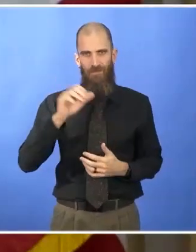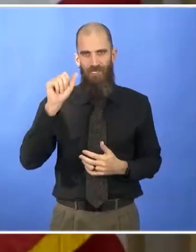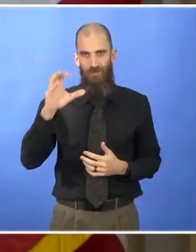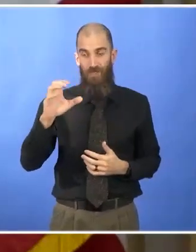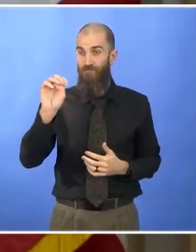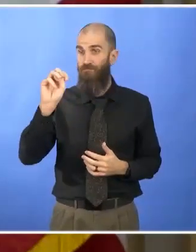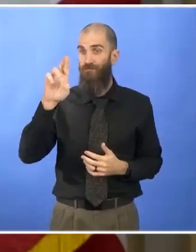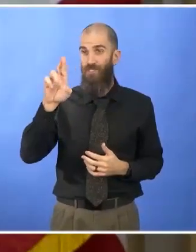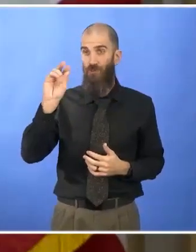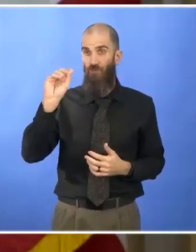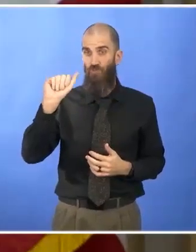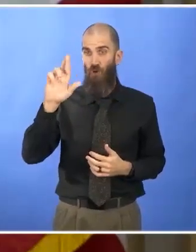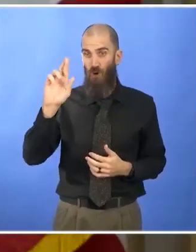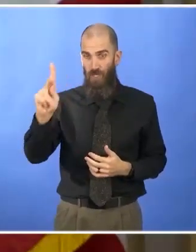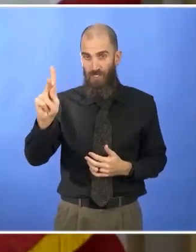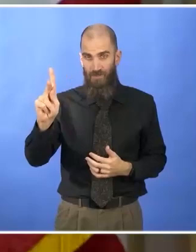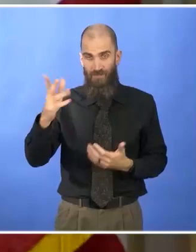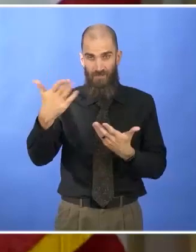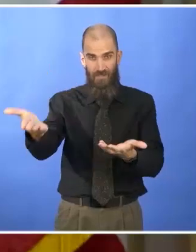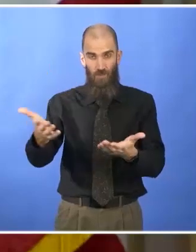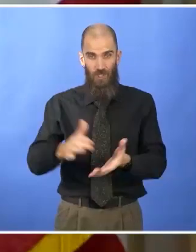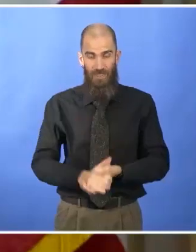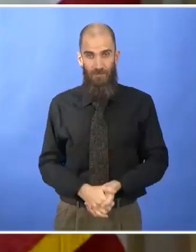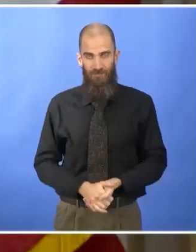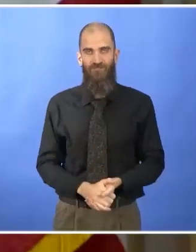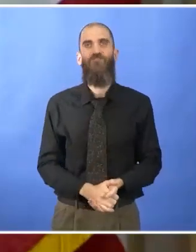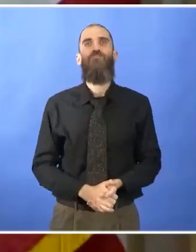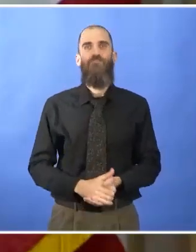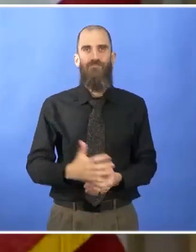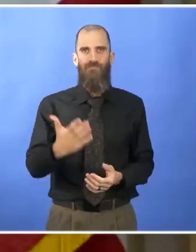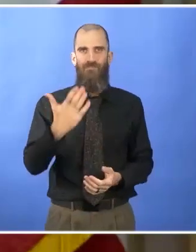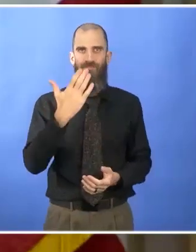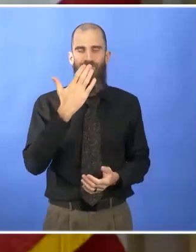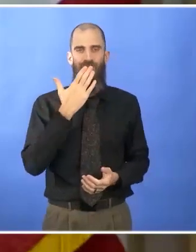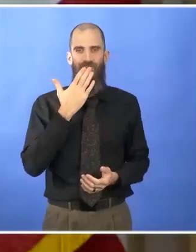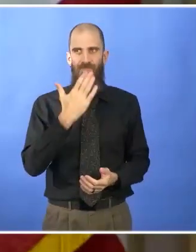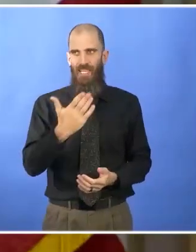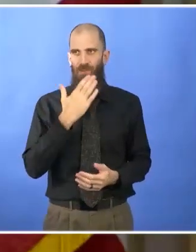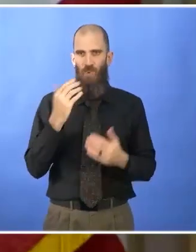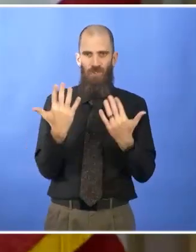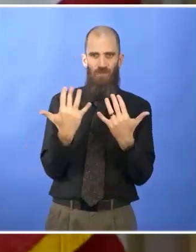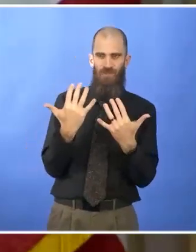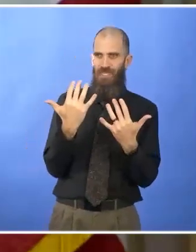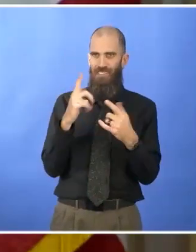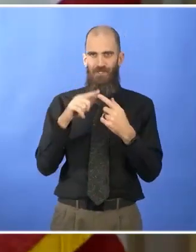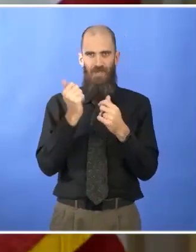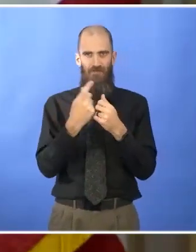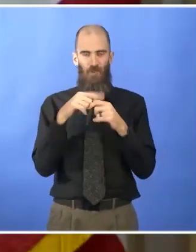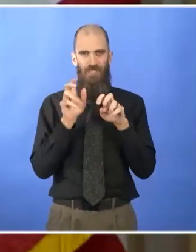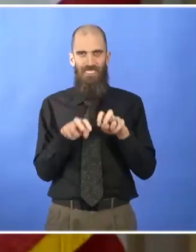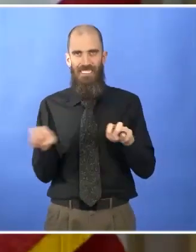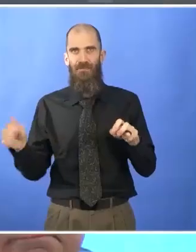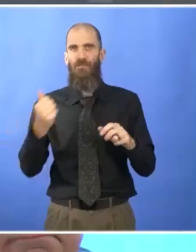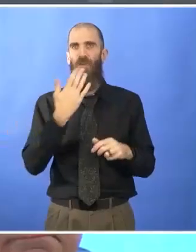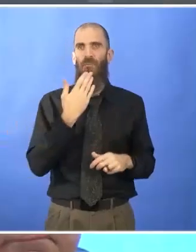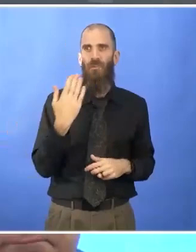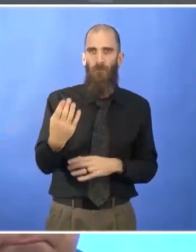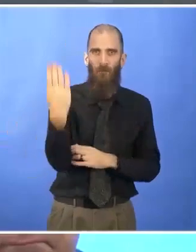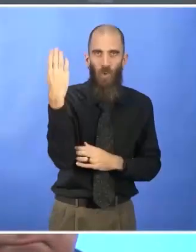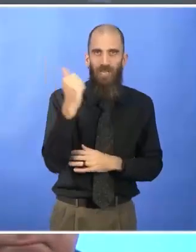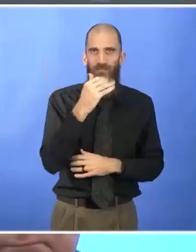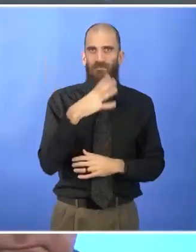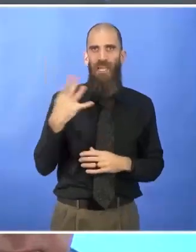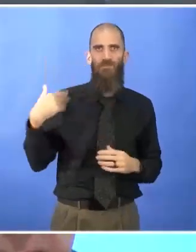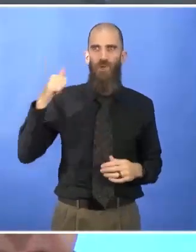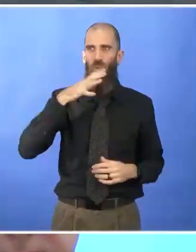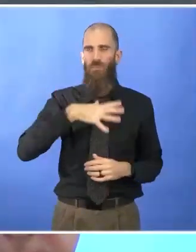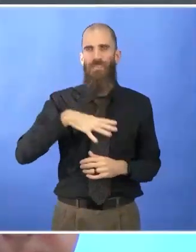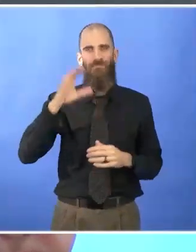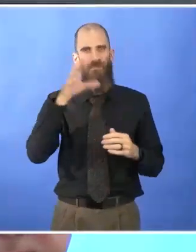THANK YOU. GOOD MORNING. THE CONSUMER AND GOVERNMENTAL